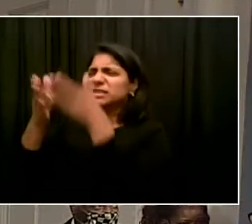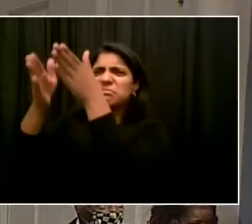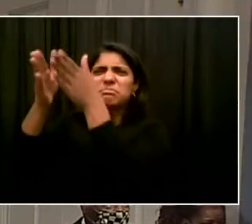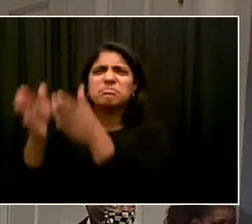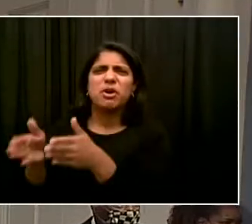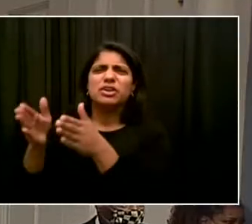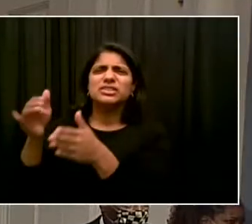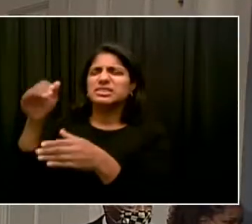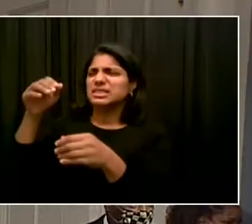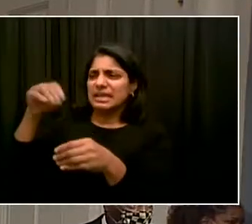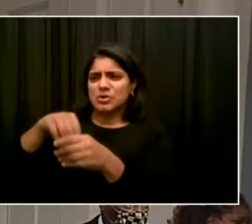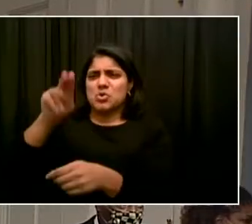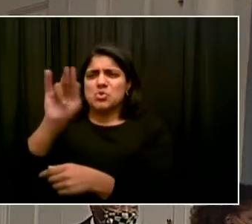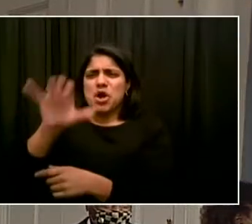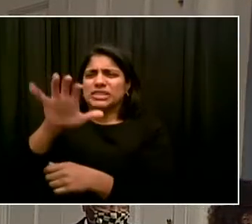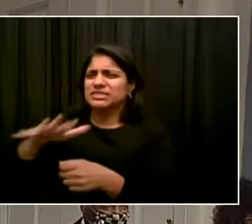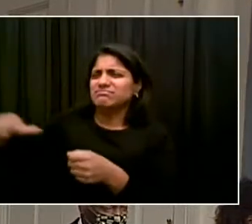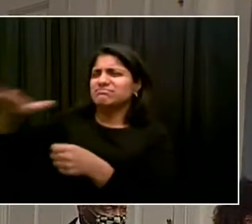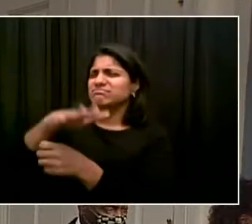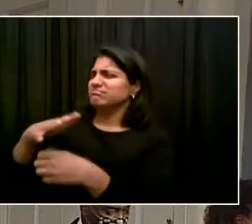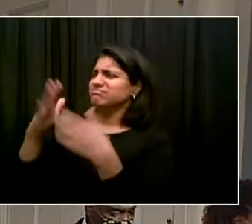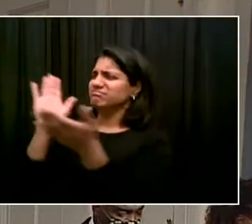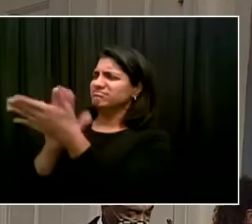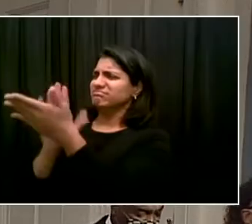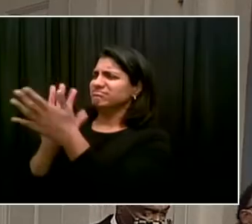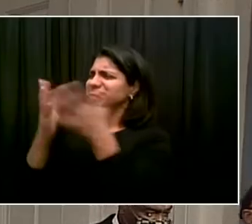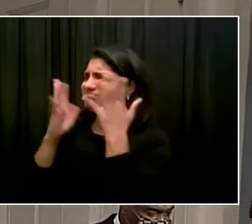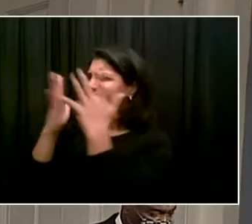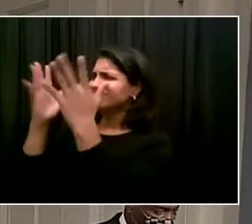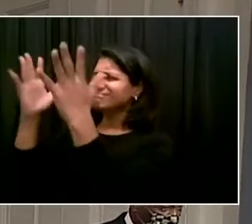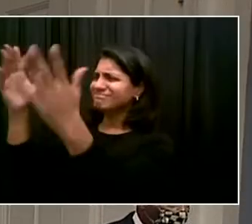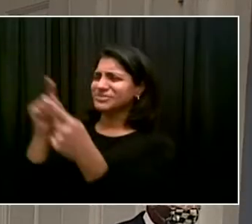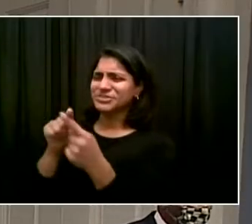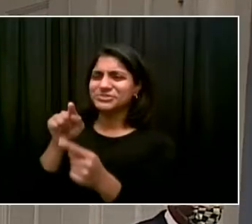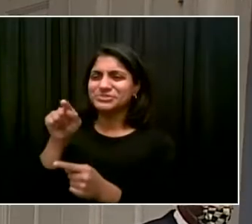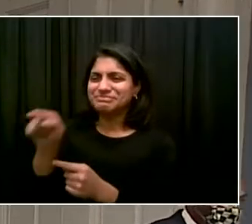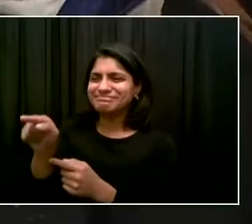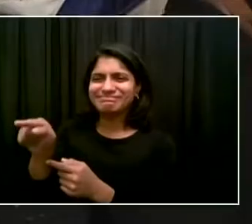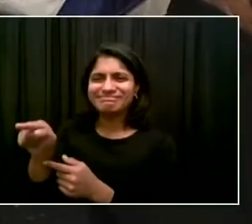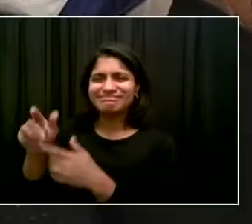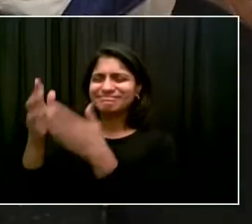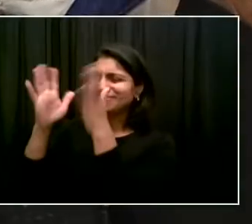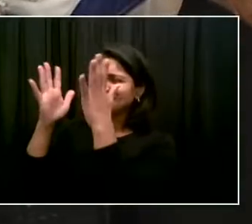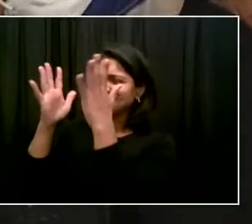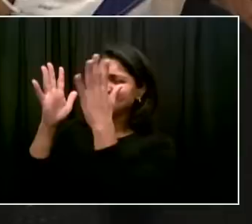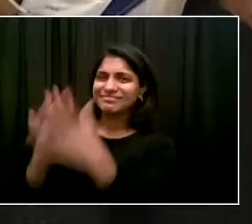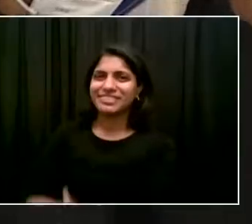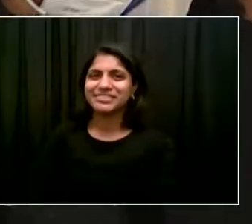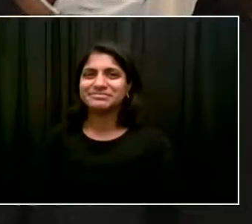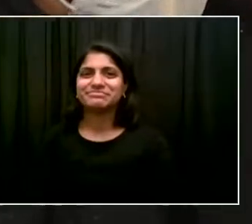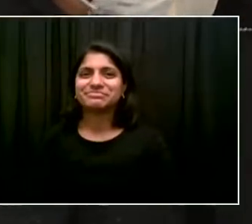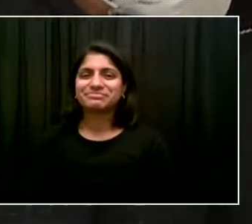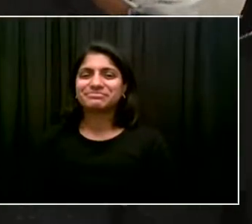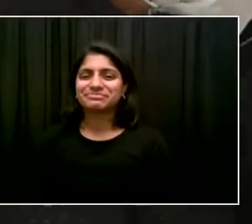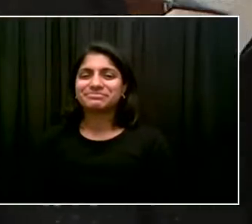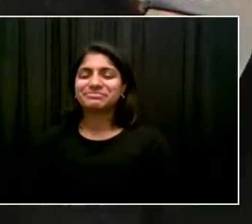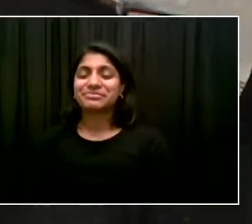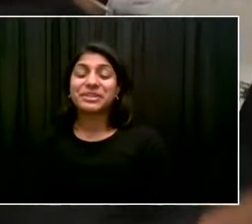VERY BEST OF THE CITY AND DESERVES THIS